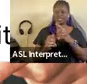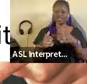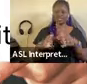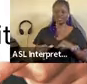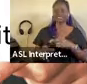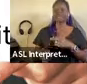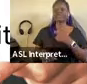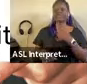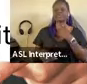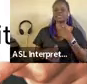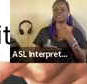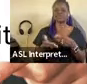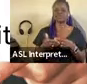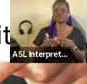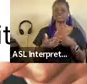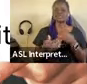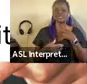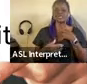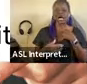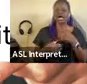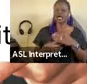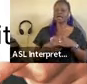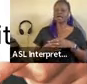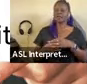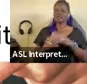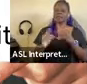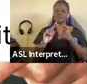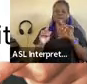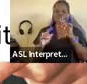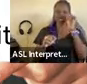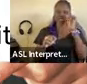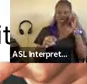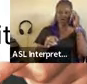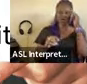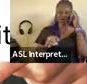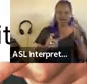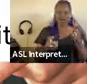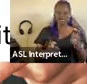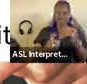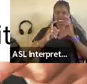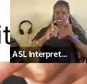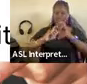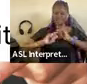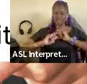In addition, the governor has allocated additional emergency funding and now asked